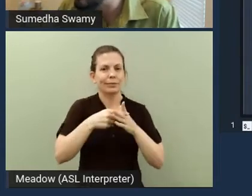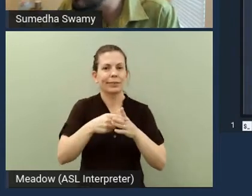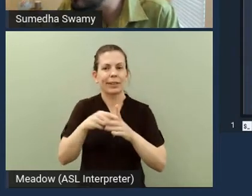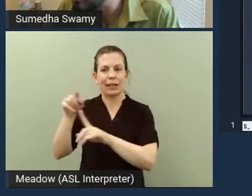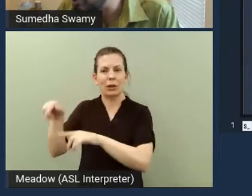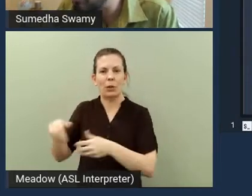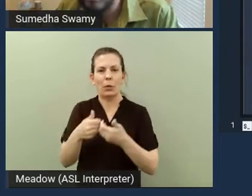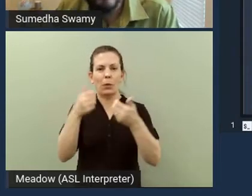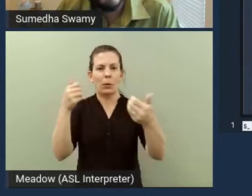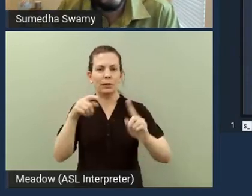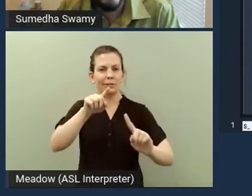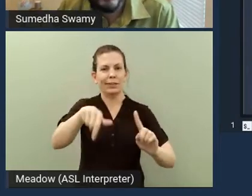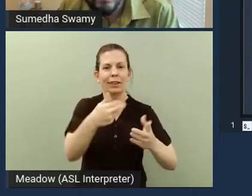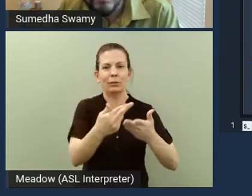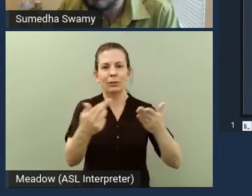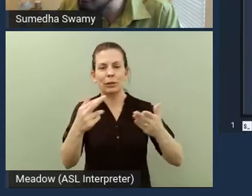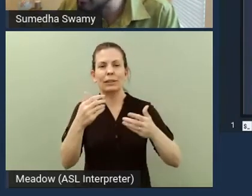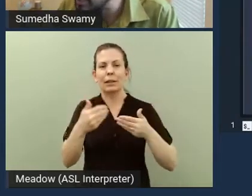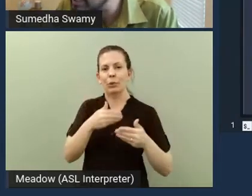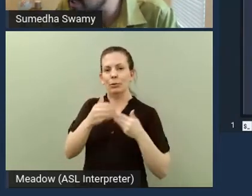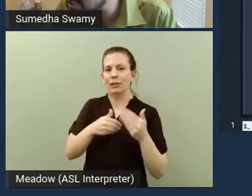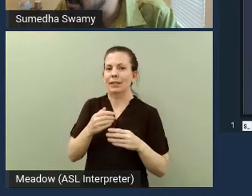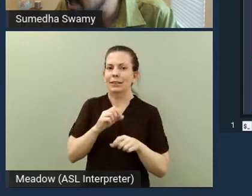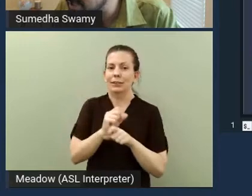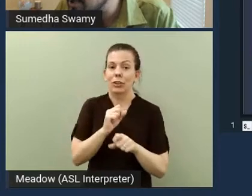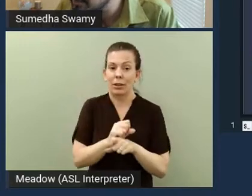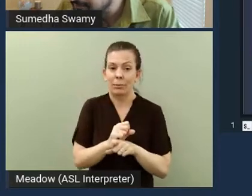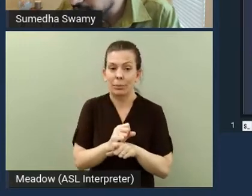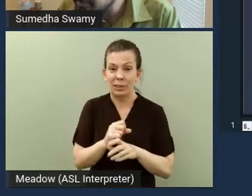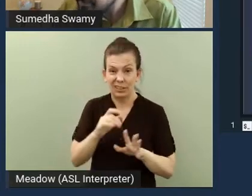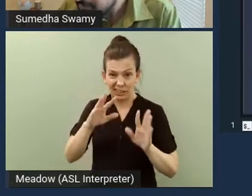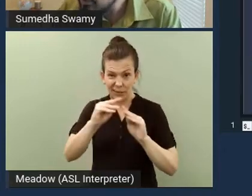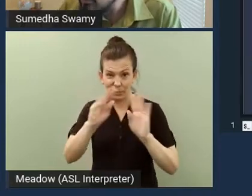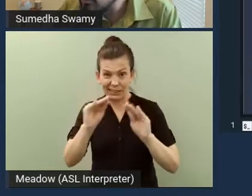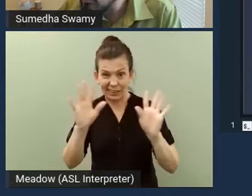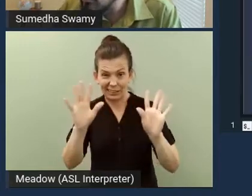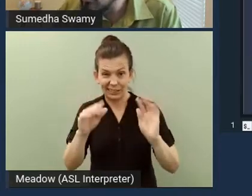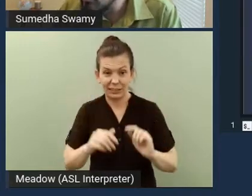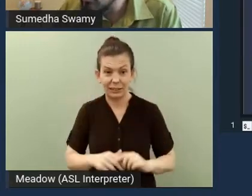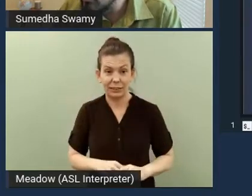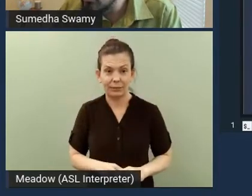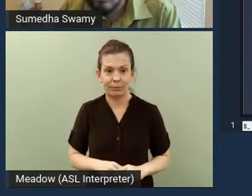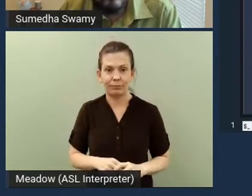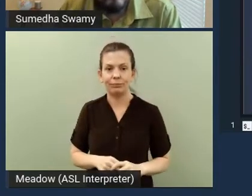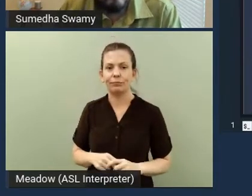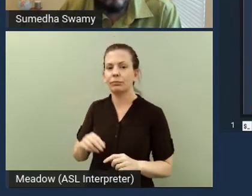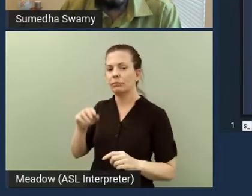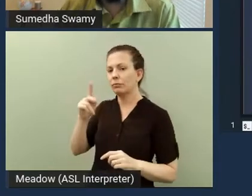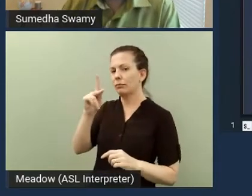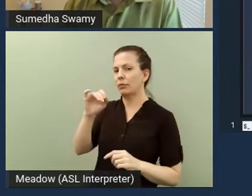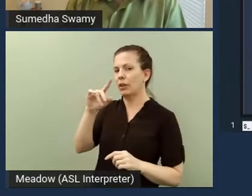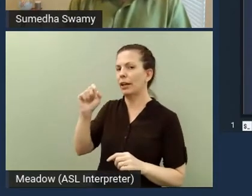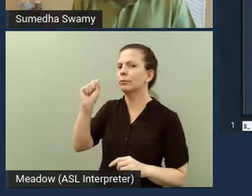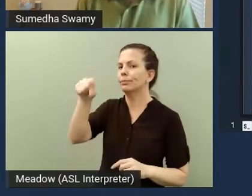in order to run your pre-processing jobs. Does that, does that make sense? Got it, so we could actually use